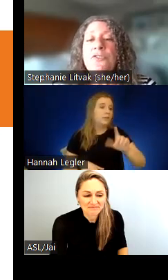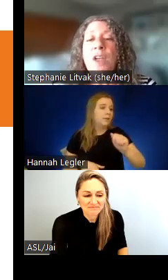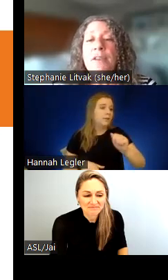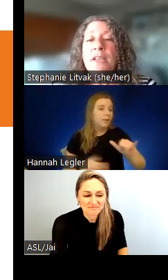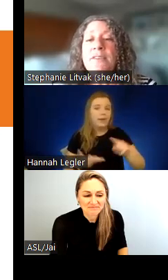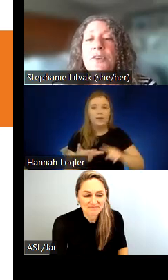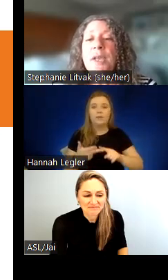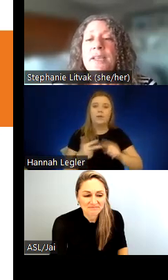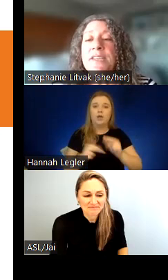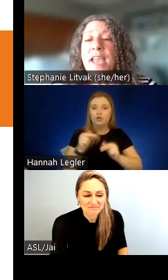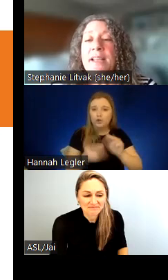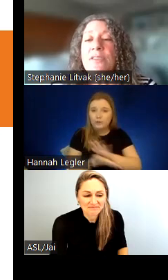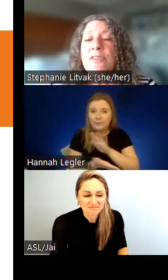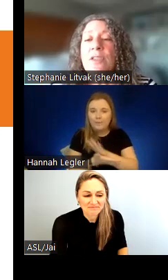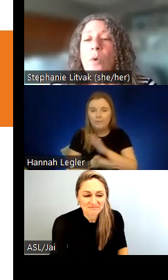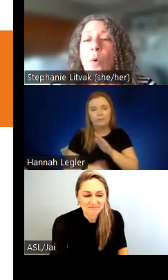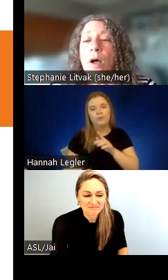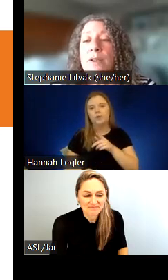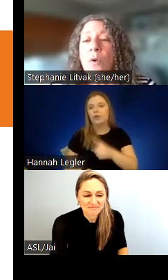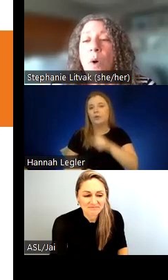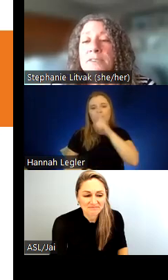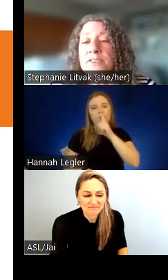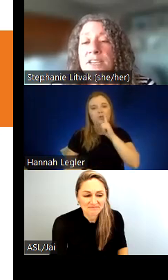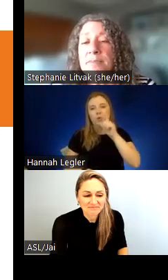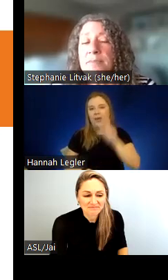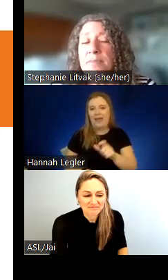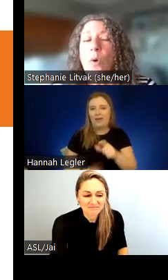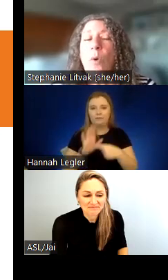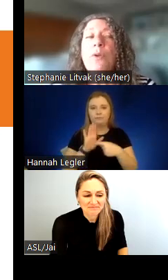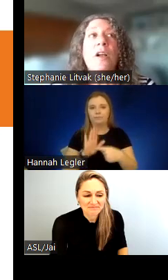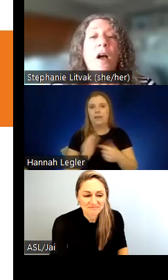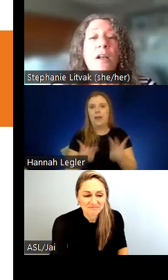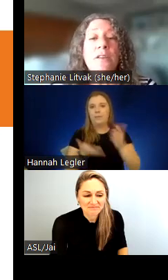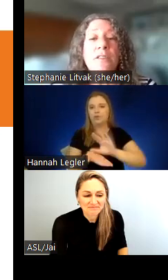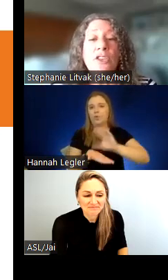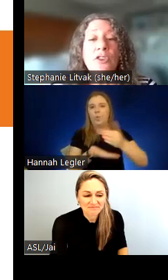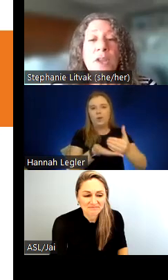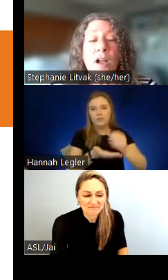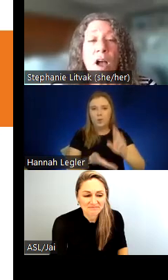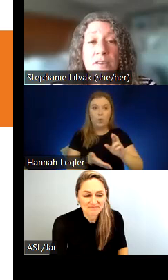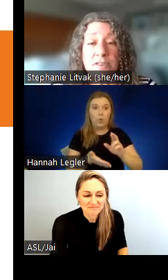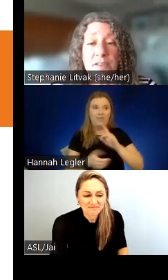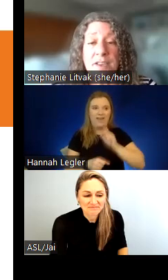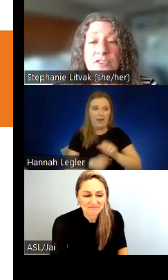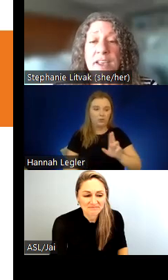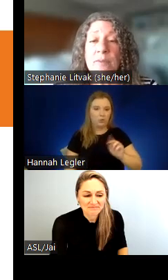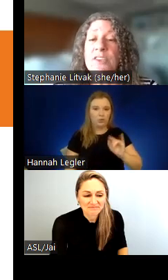You do not need to indicate the quantity or the unit cost of each item.